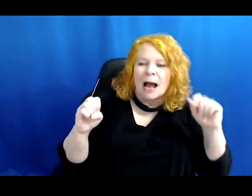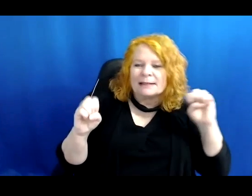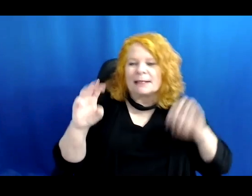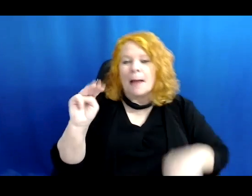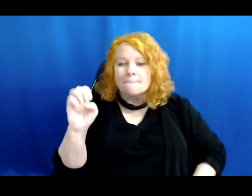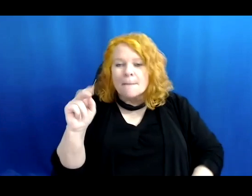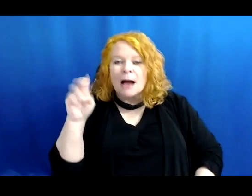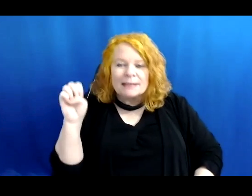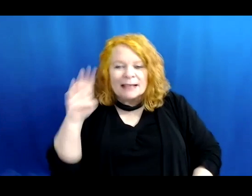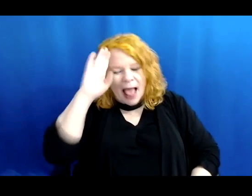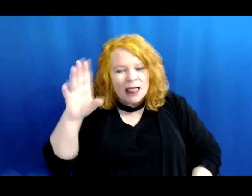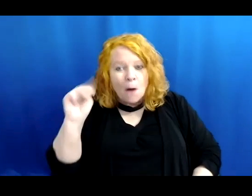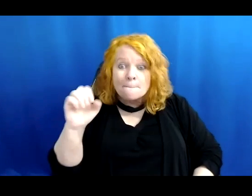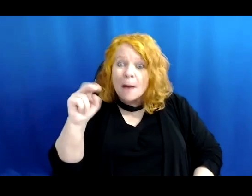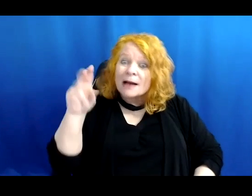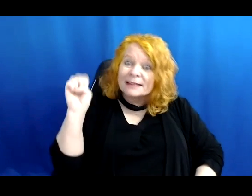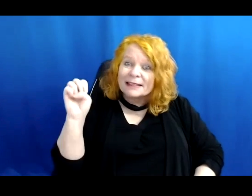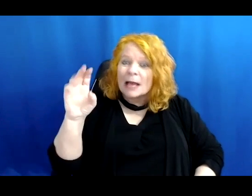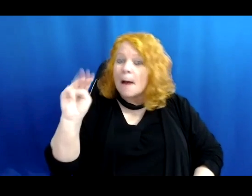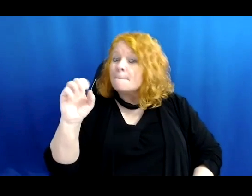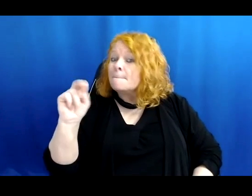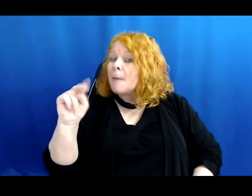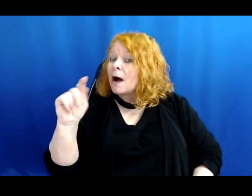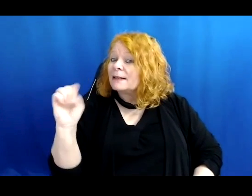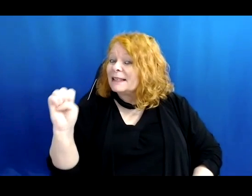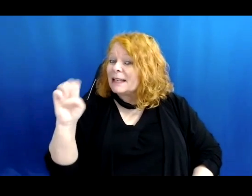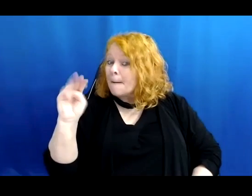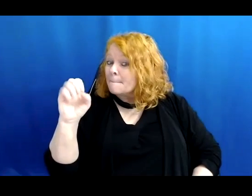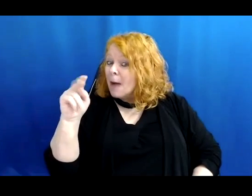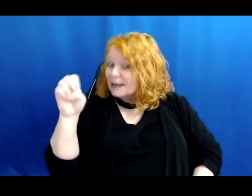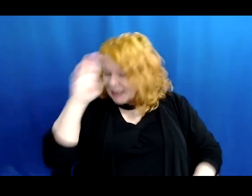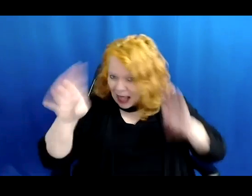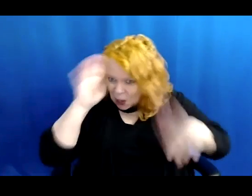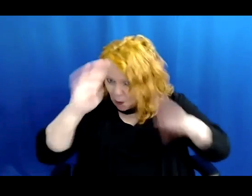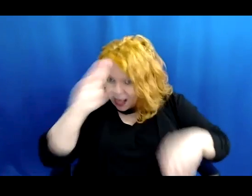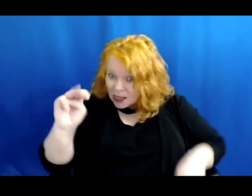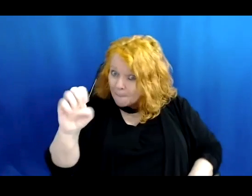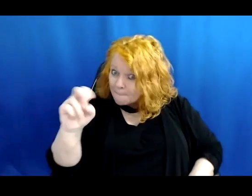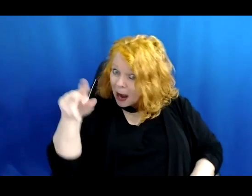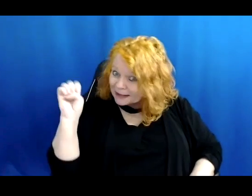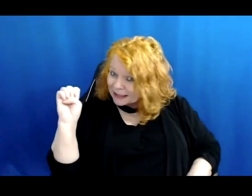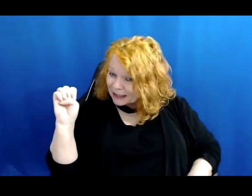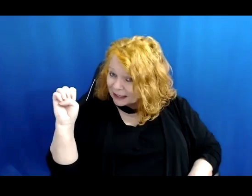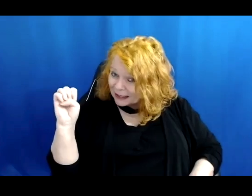Monte. Monte, Monte, hello Monte. Monte, Monte, hello Monte. Monte, Monte, hello Monte.